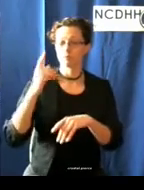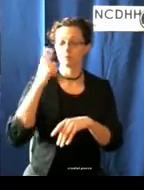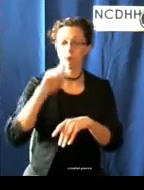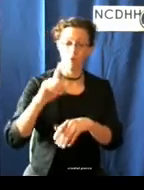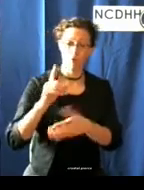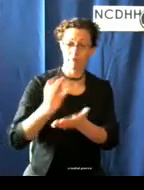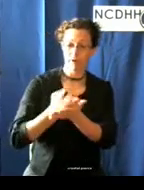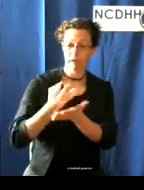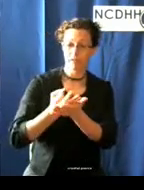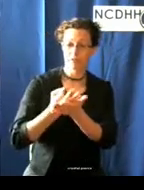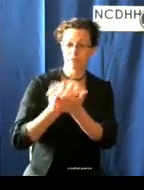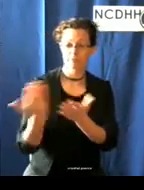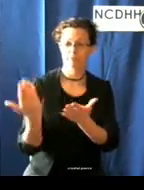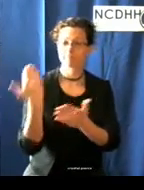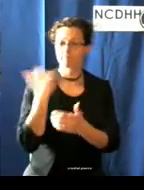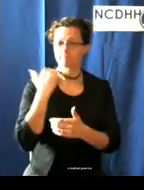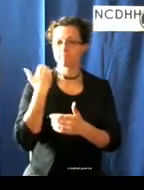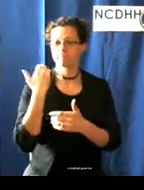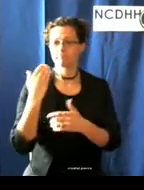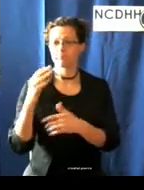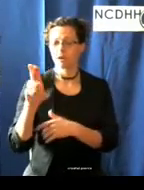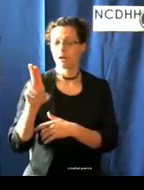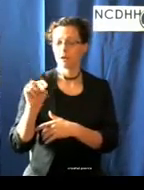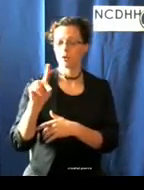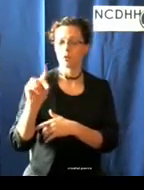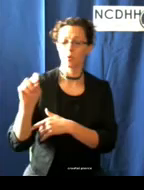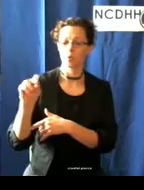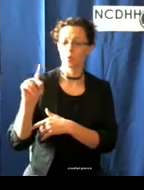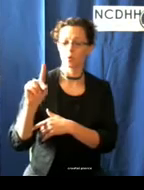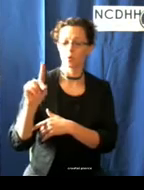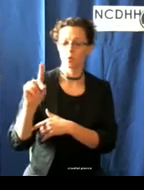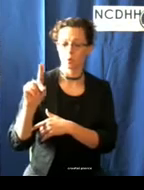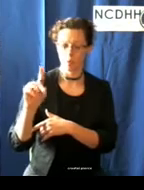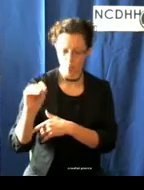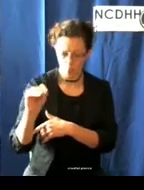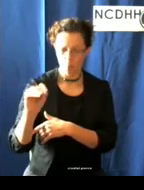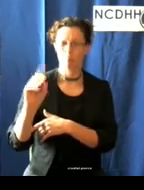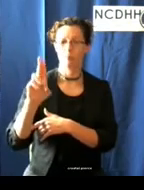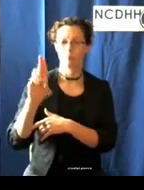CONVERSATION THAT WILL FALL FOR A FUNDAMENTAL ALTERATION OF UNDUE BURDEN